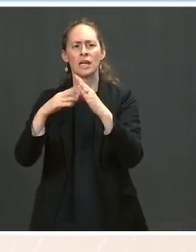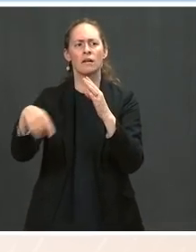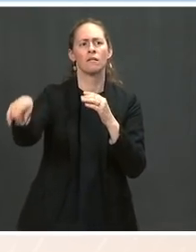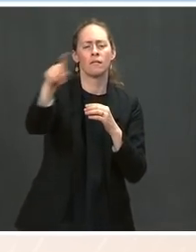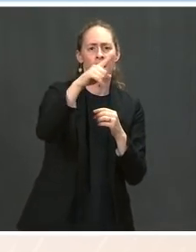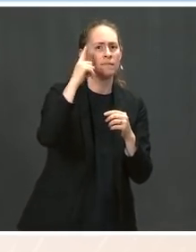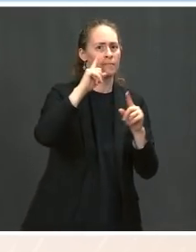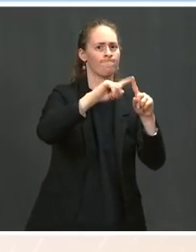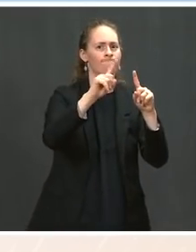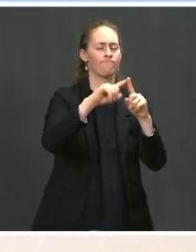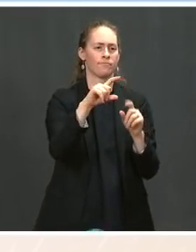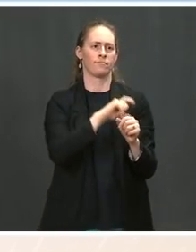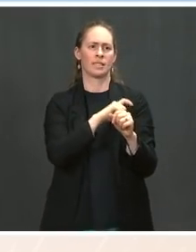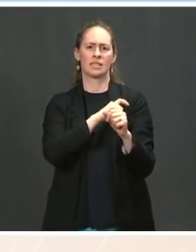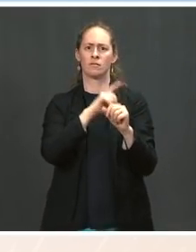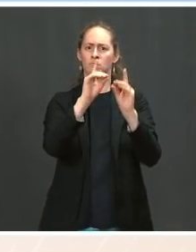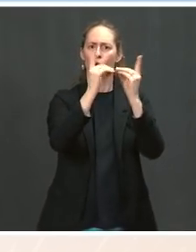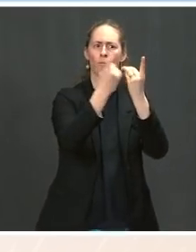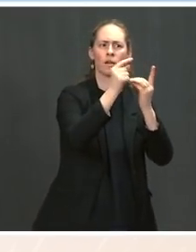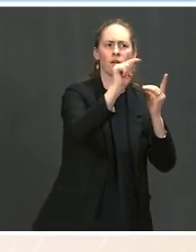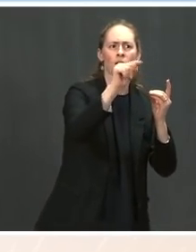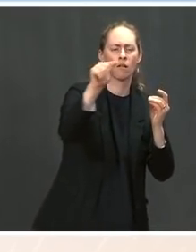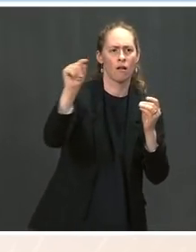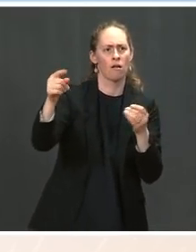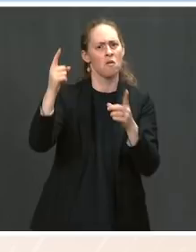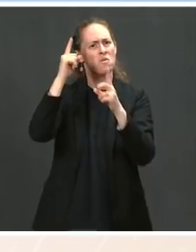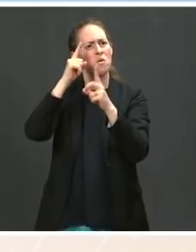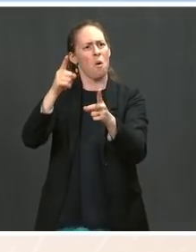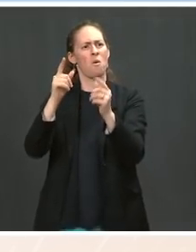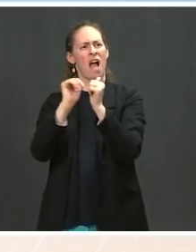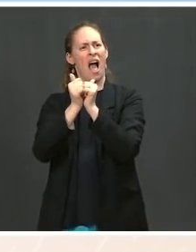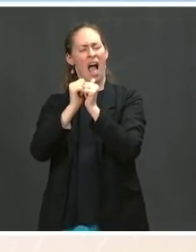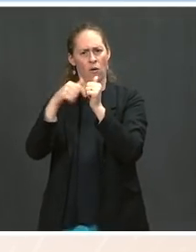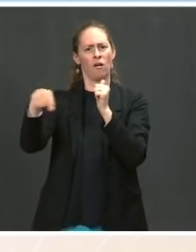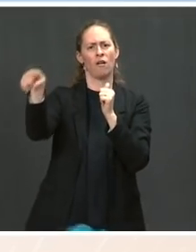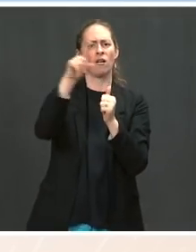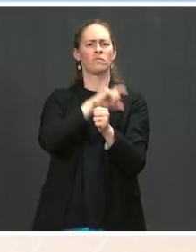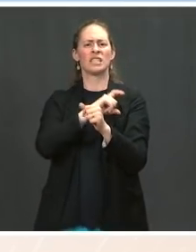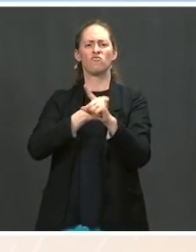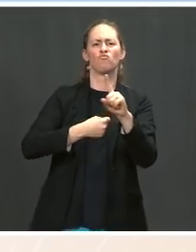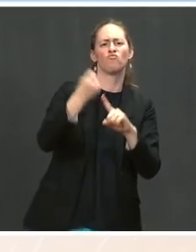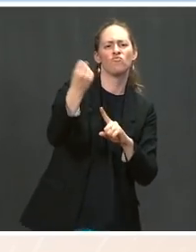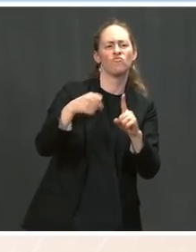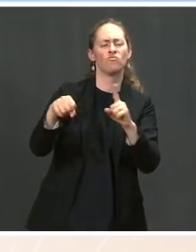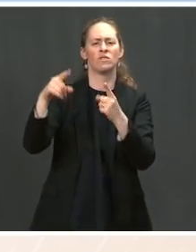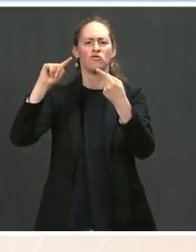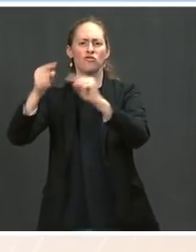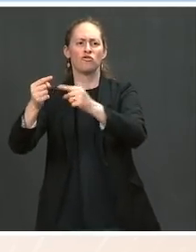reduce police brutality in their localities. Given over what's been happening over the last year, but even just this last couple of weeks,